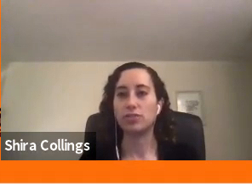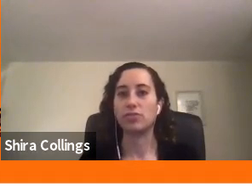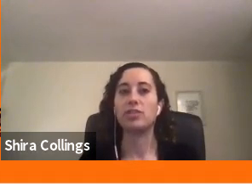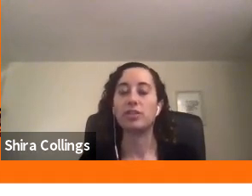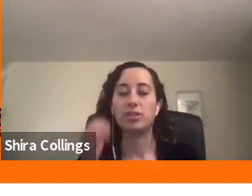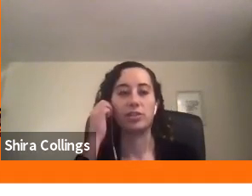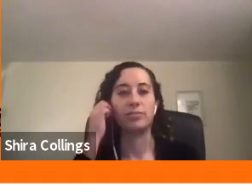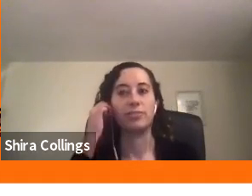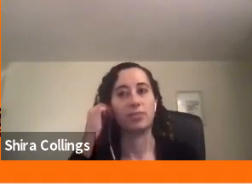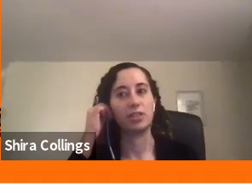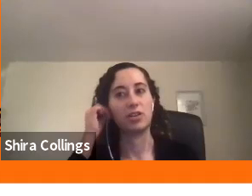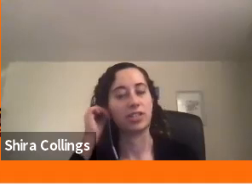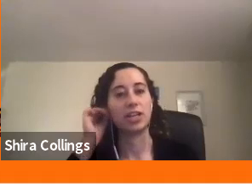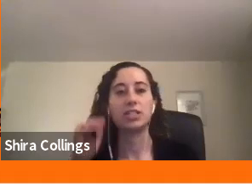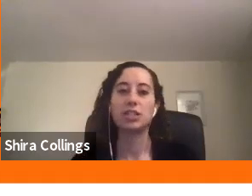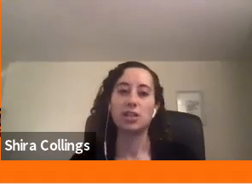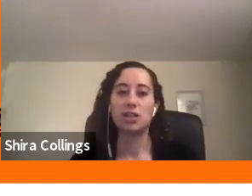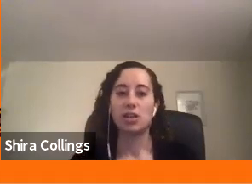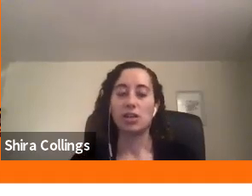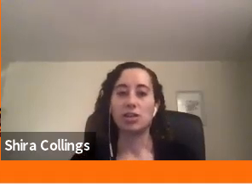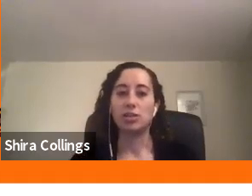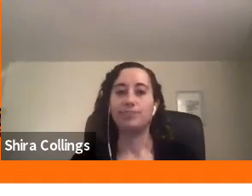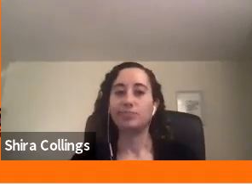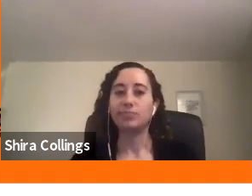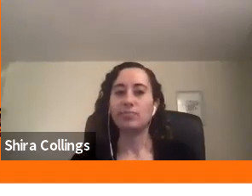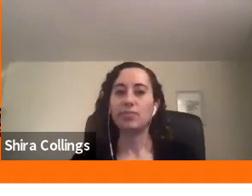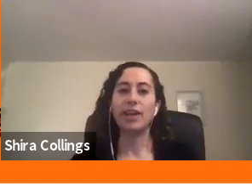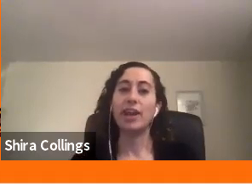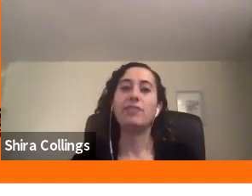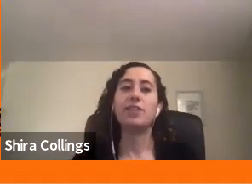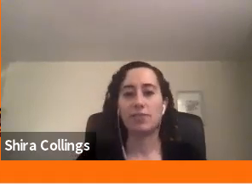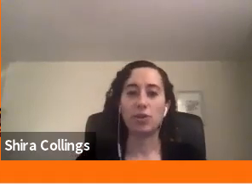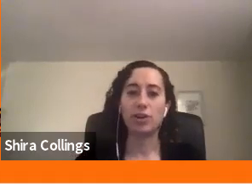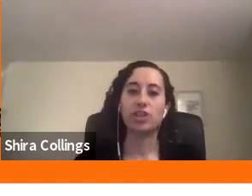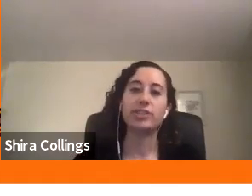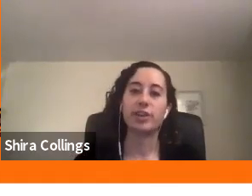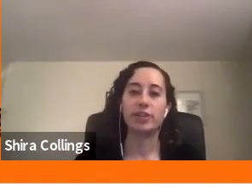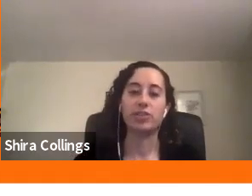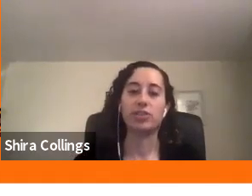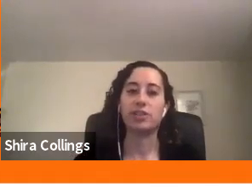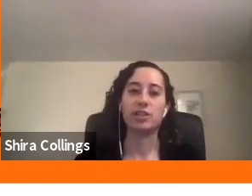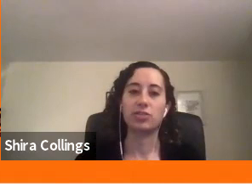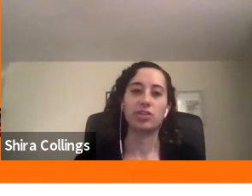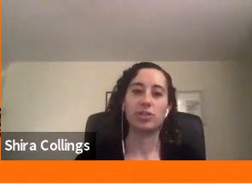size acceptance, and kind of a MORmore positive approach to food in all settings